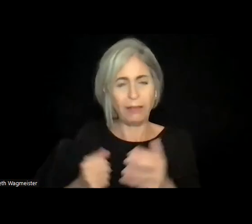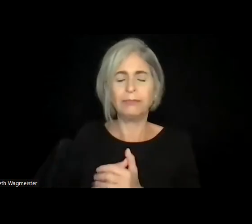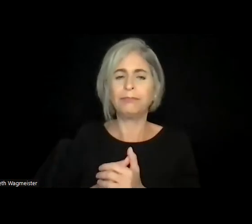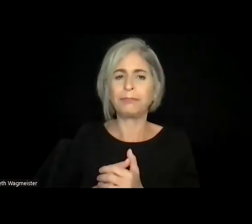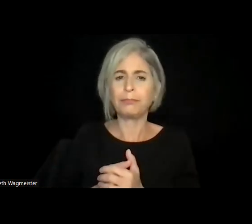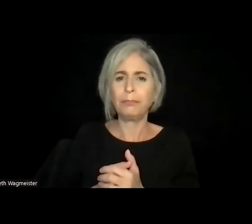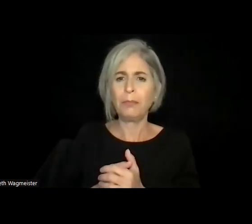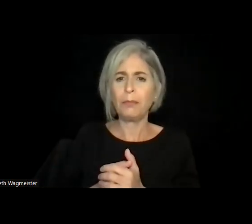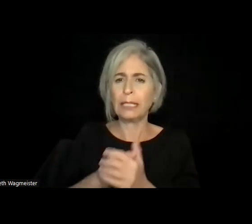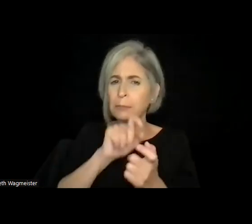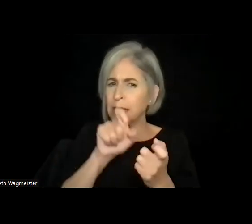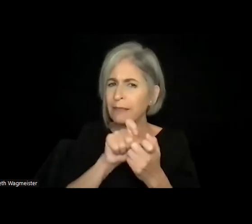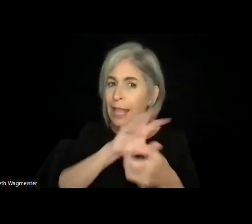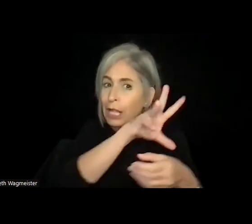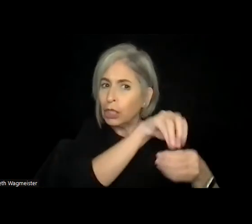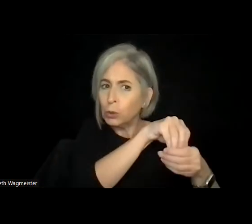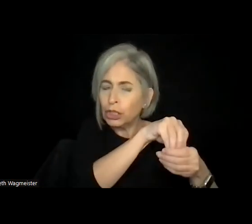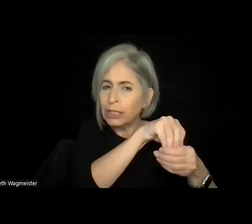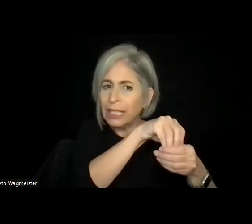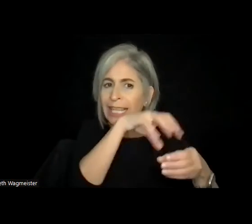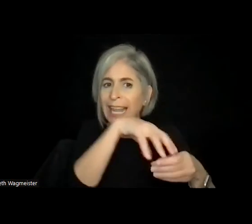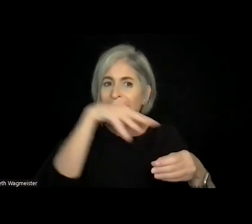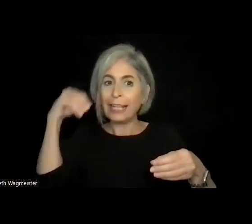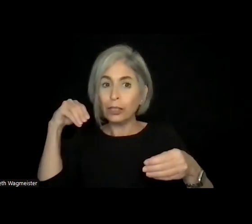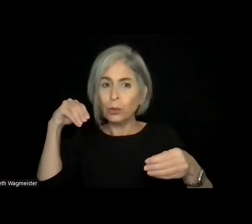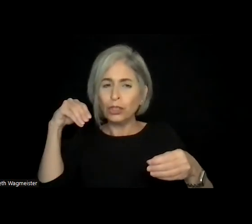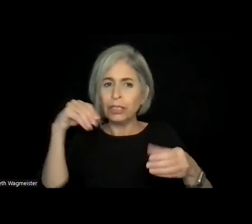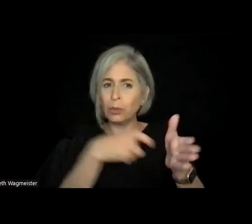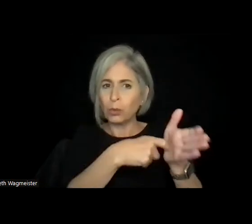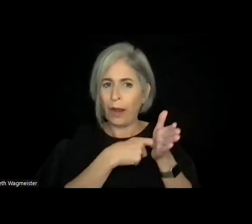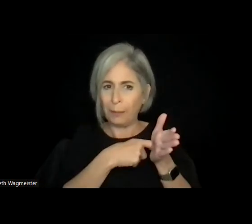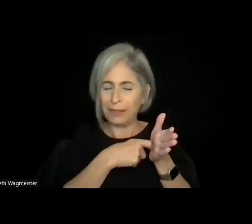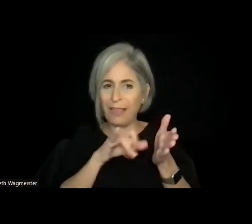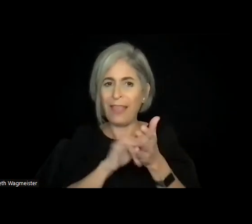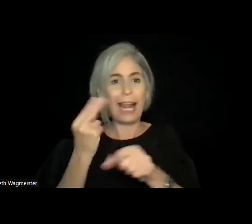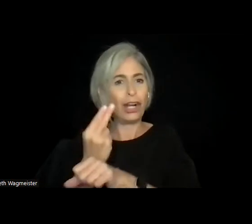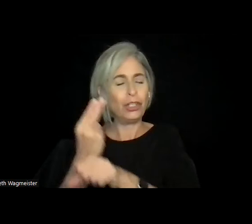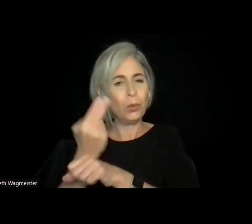. So what is fundable research? In